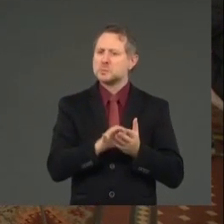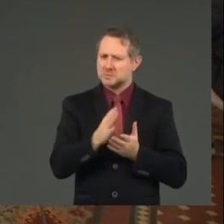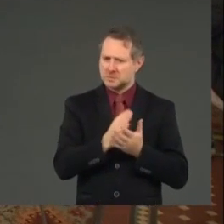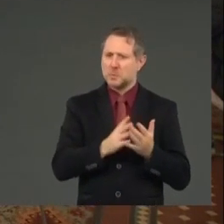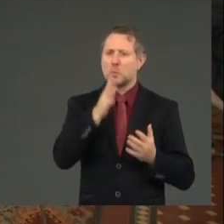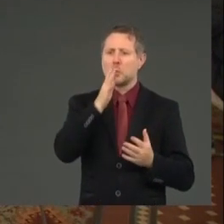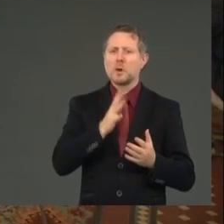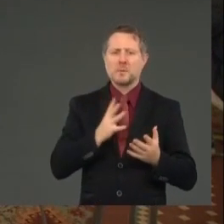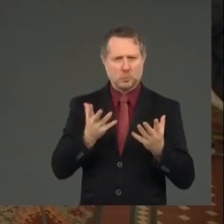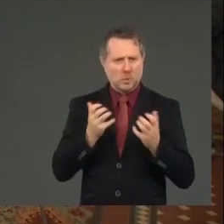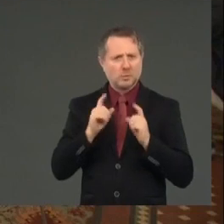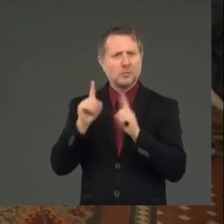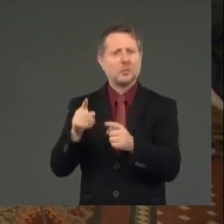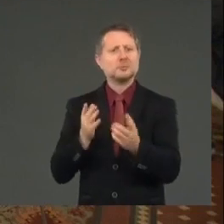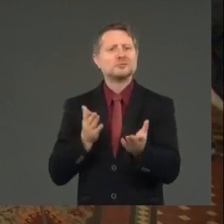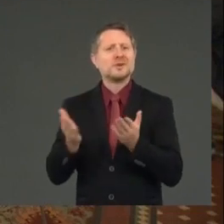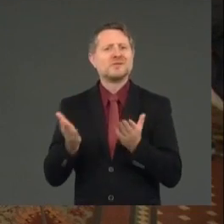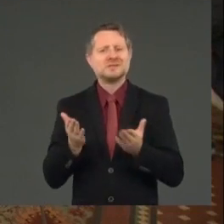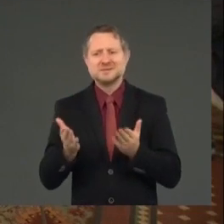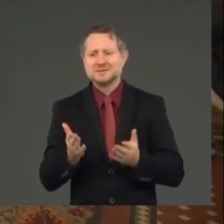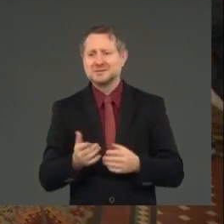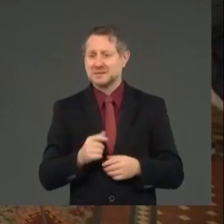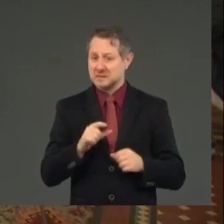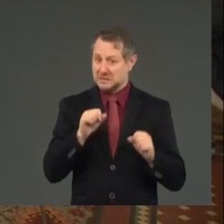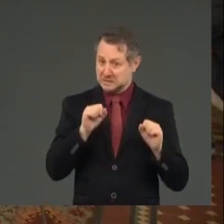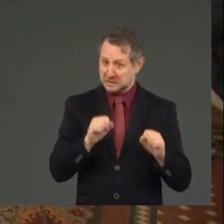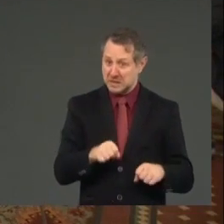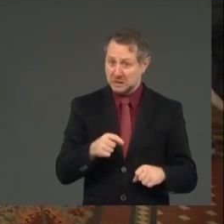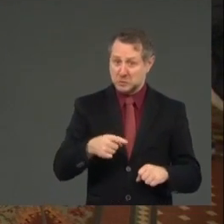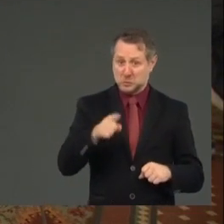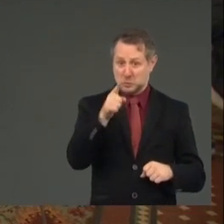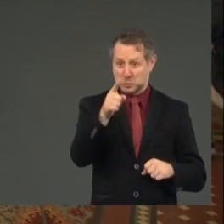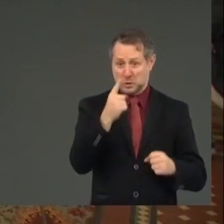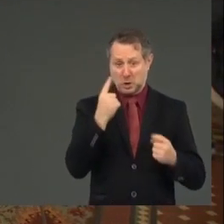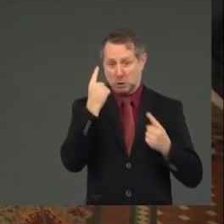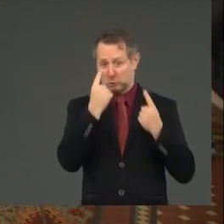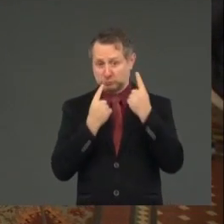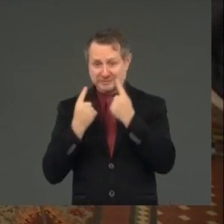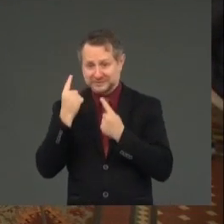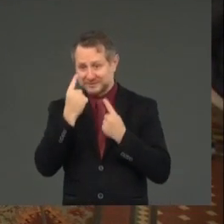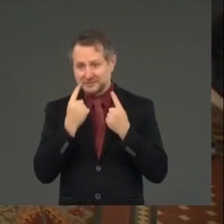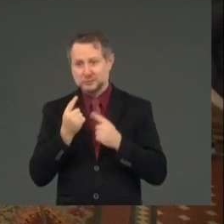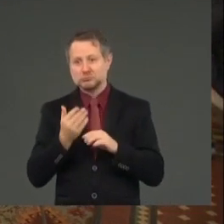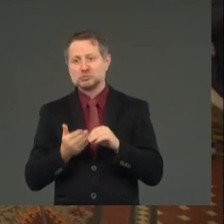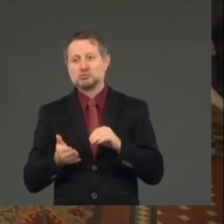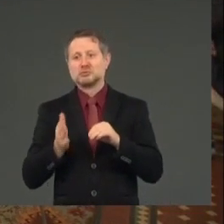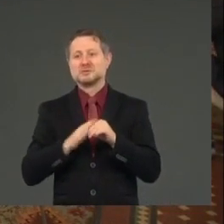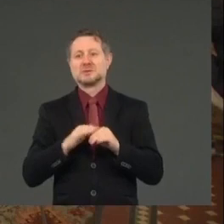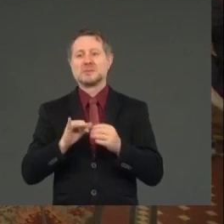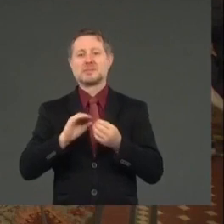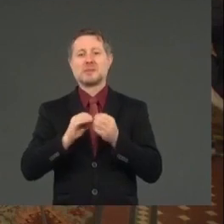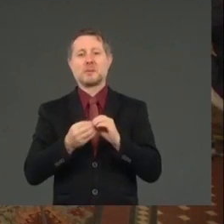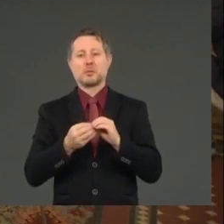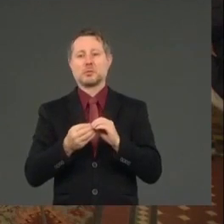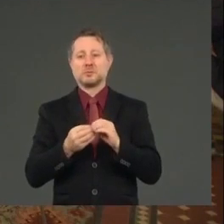ORTHODOX CONGREGATIONS NEED TEN FOR AN MINYAN.